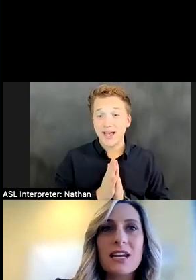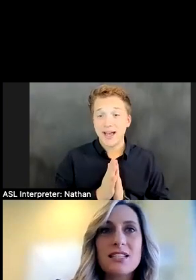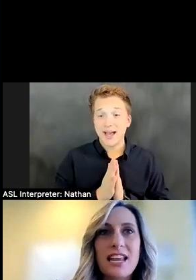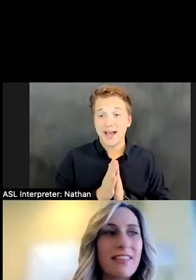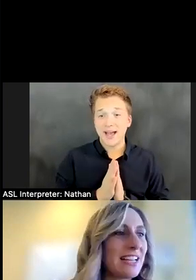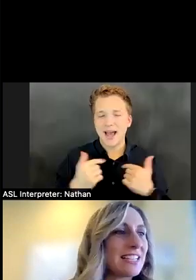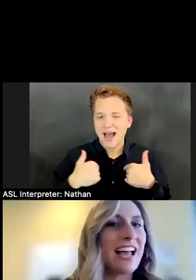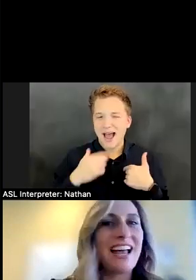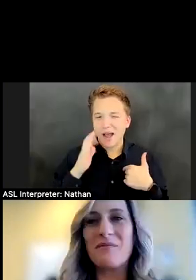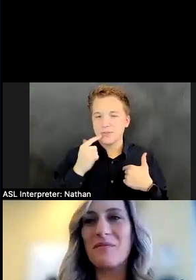going to say this.